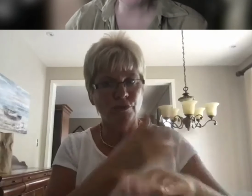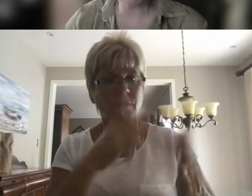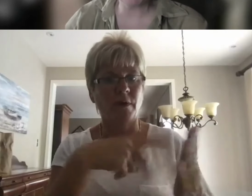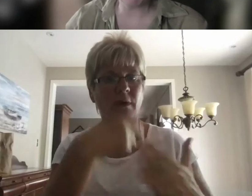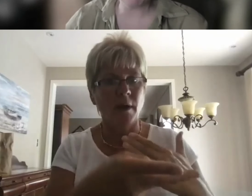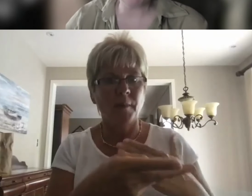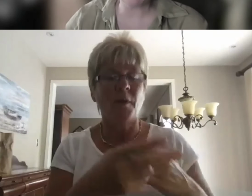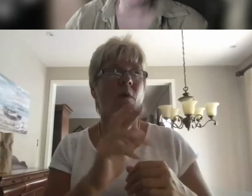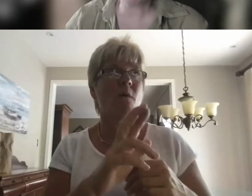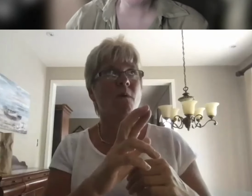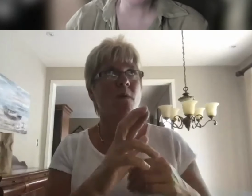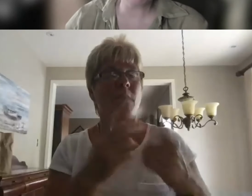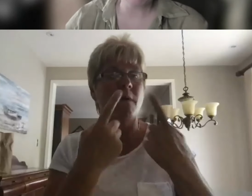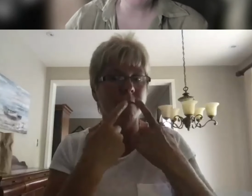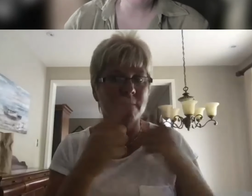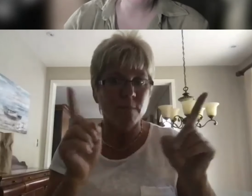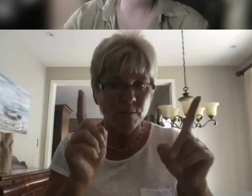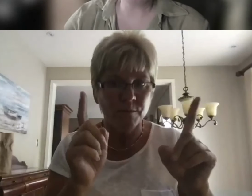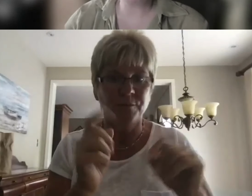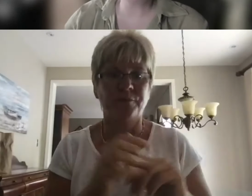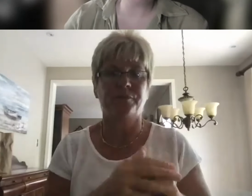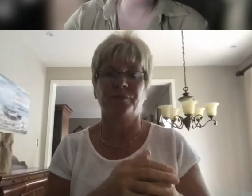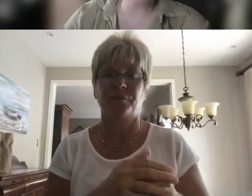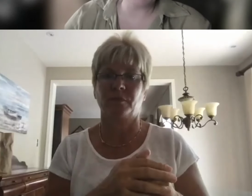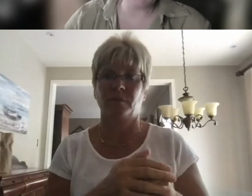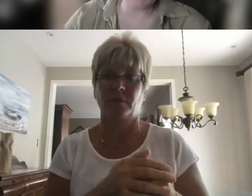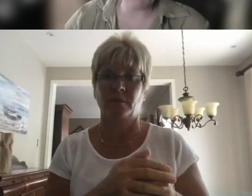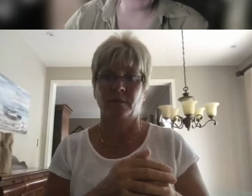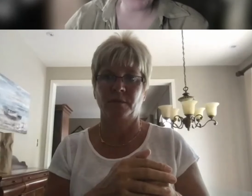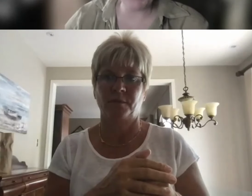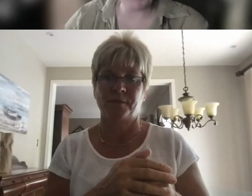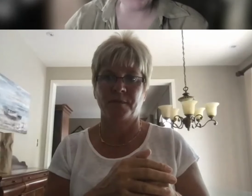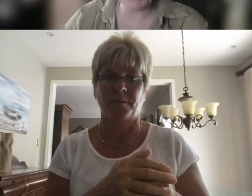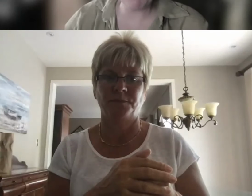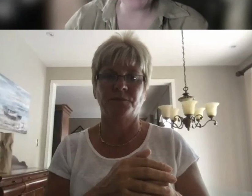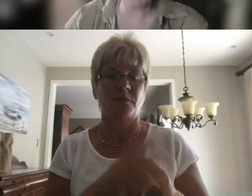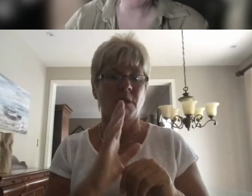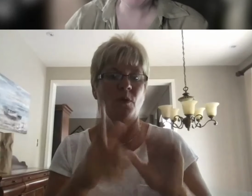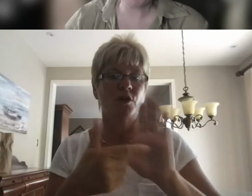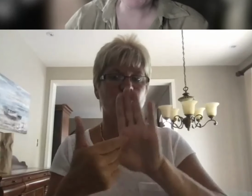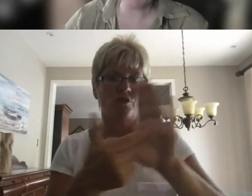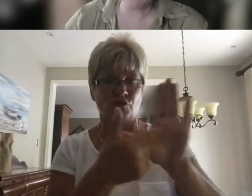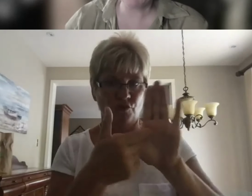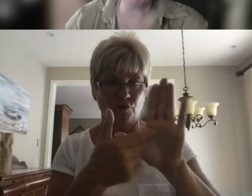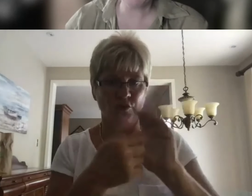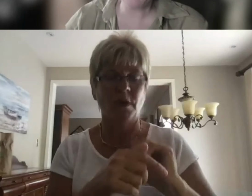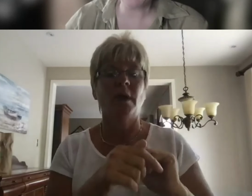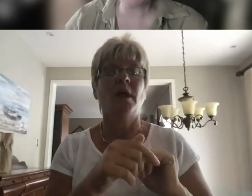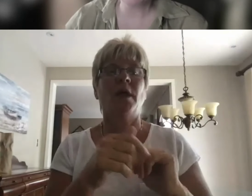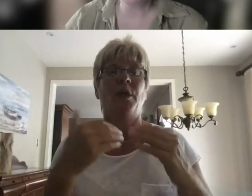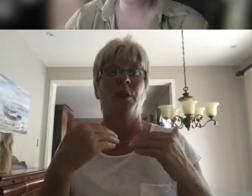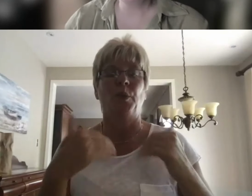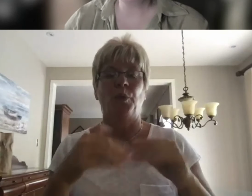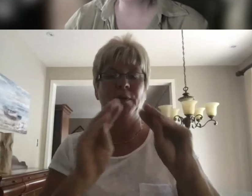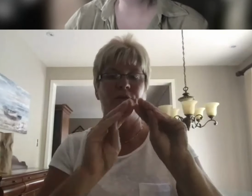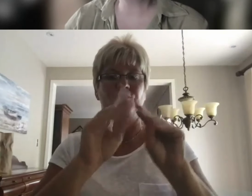their performance if you're at that outer edge that we showed in the human starburst. Where if you're not someone with